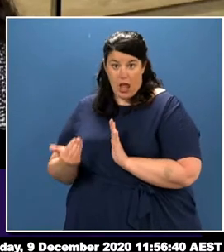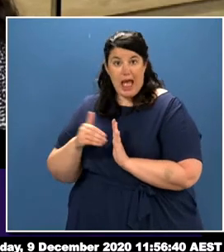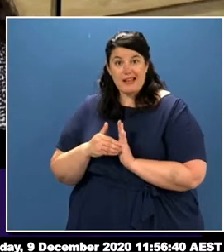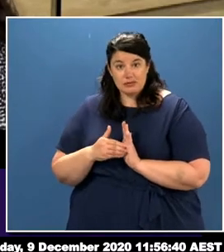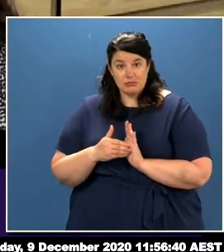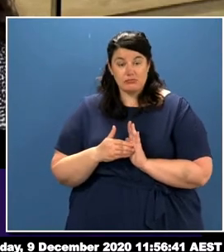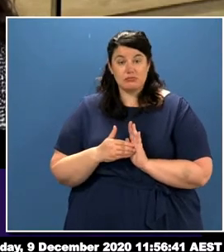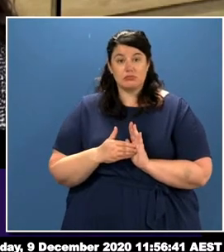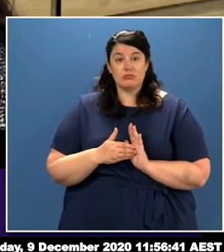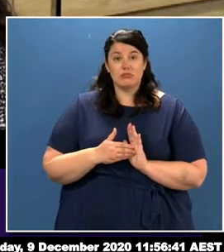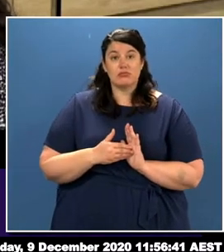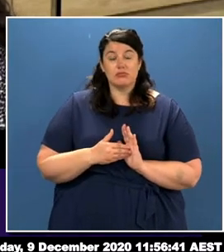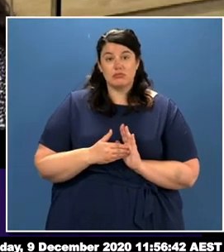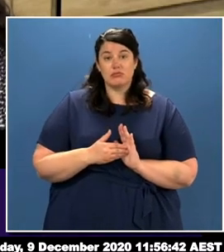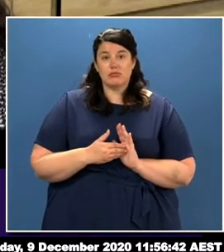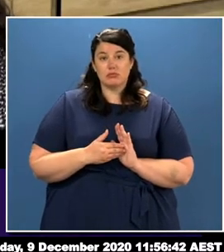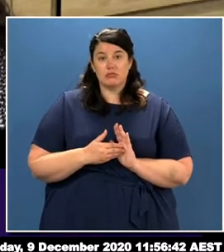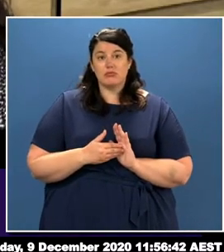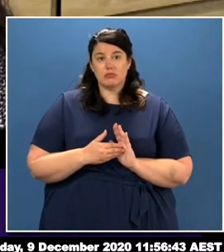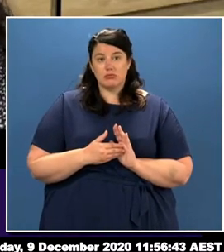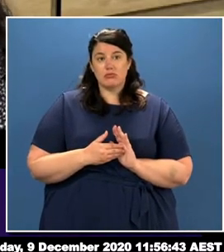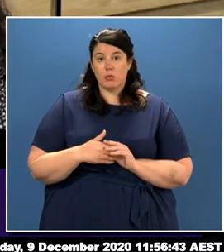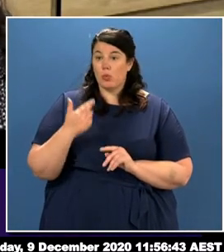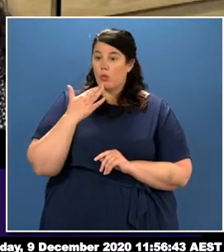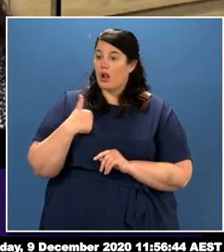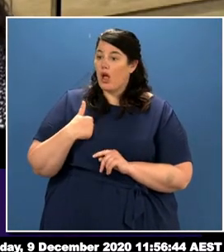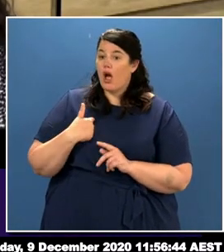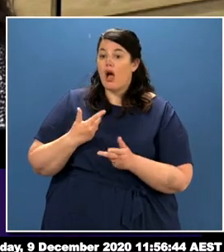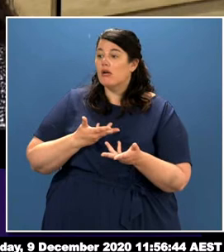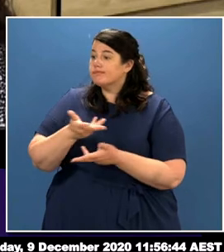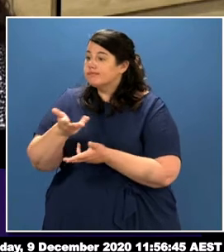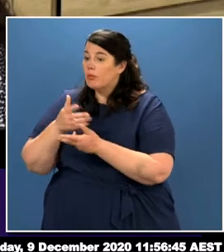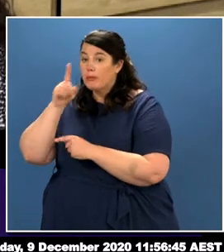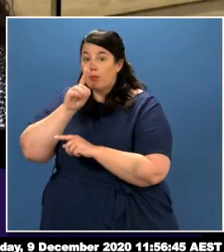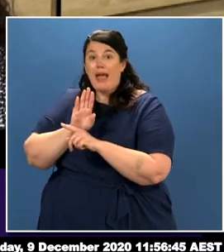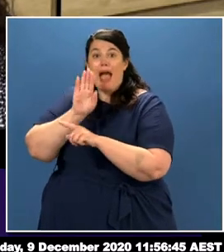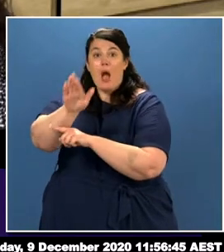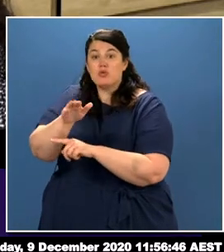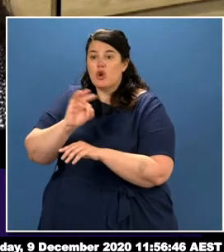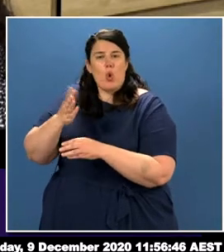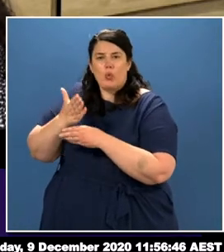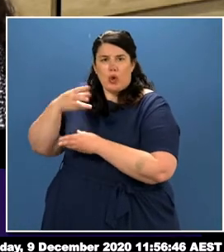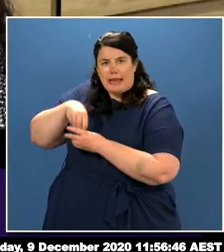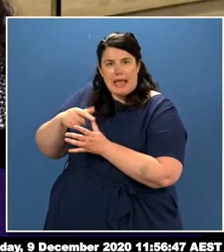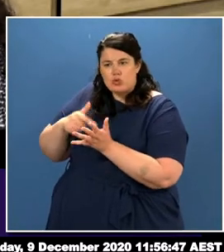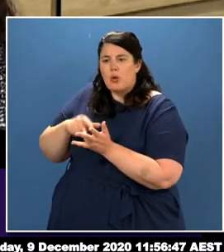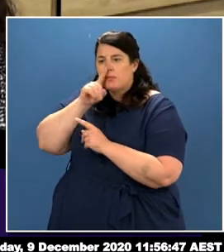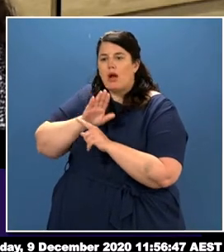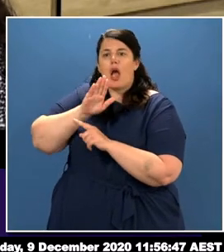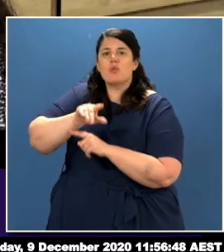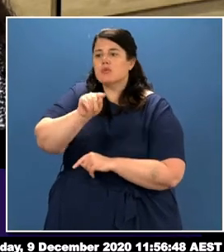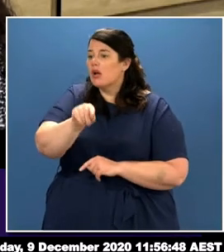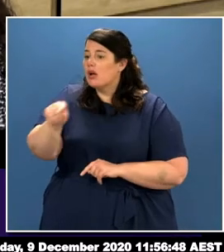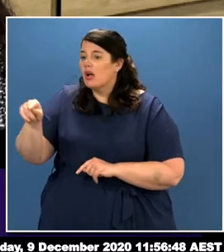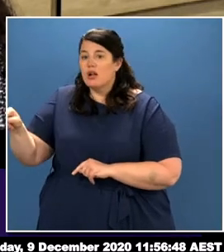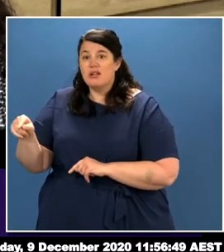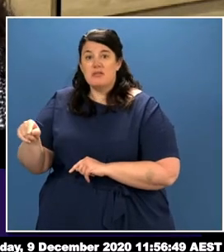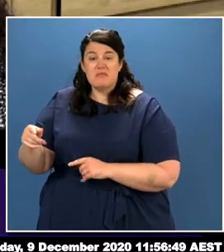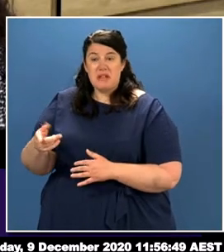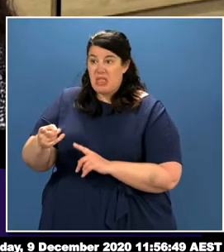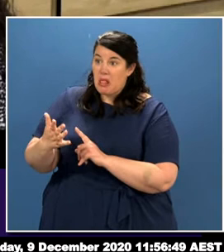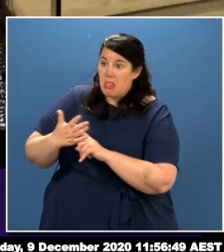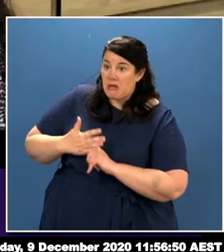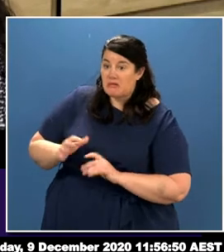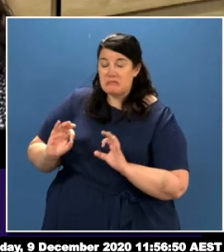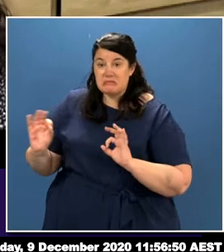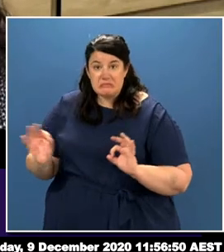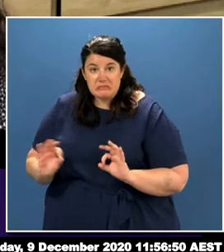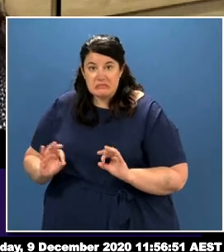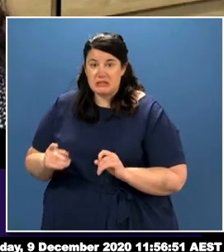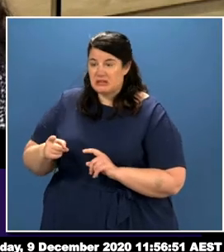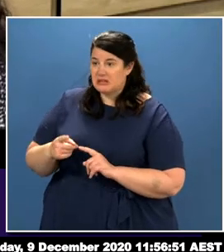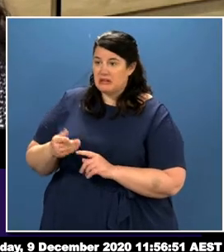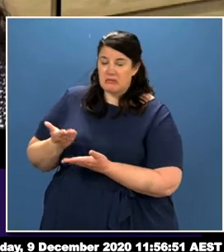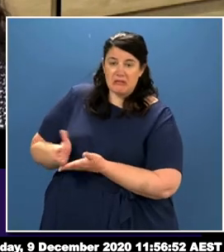Whenever I'm dealing with externals, there is no form of anything to do